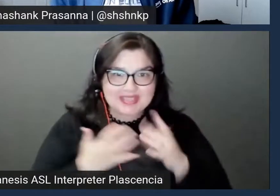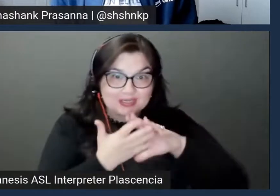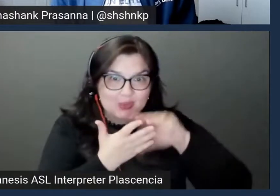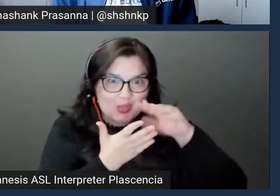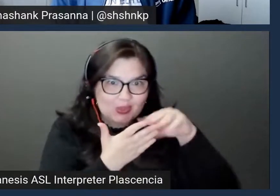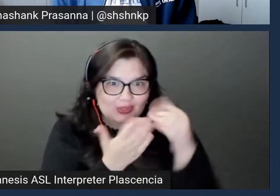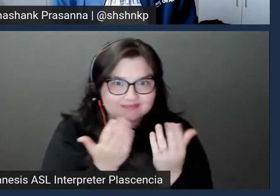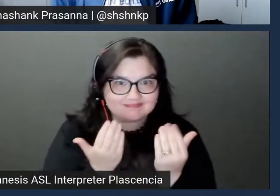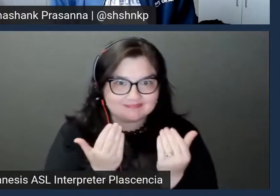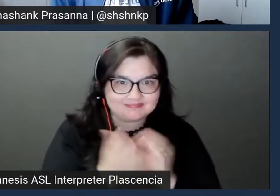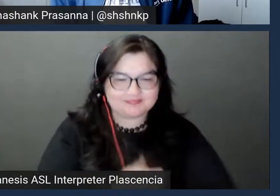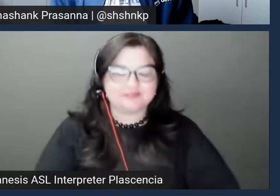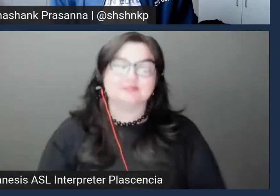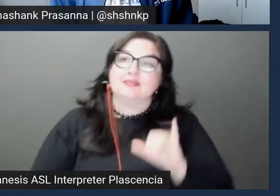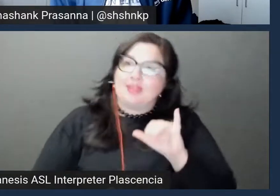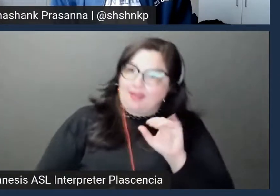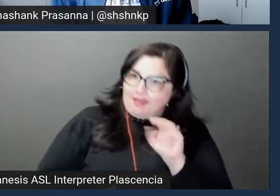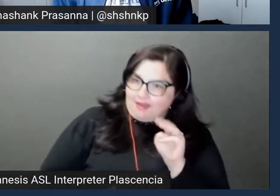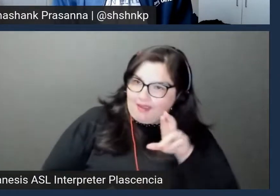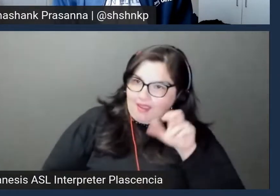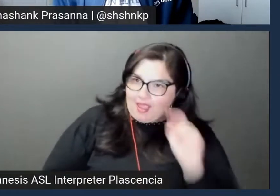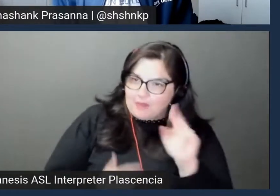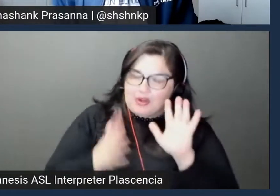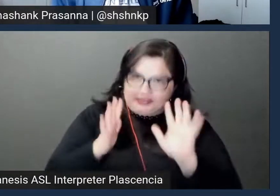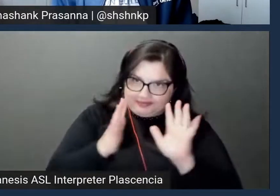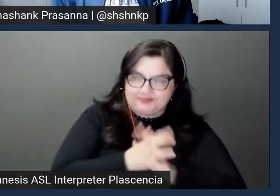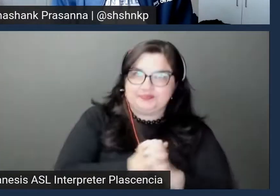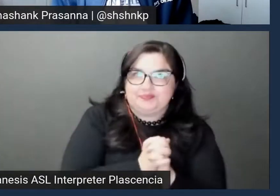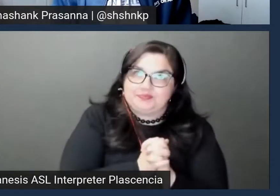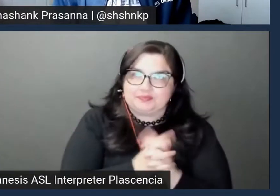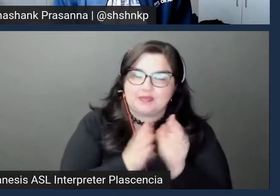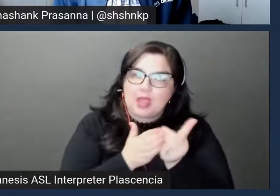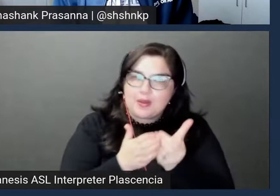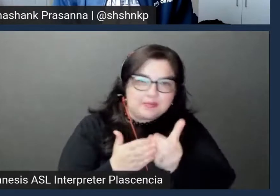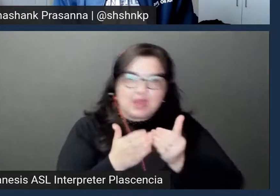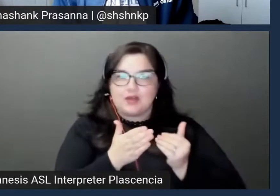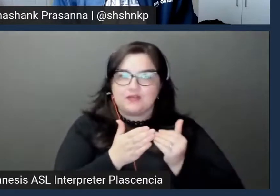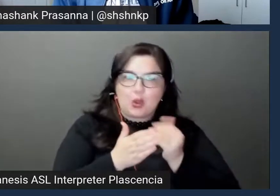So Imran, before we start to talk about AWS Panorama,